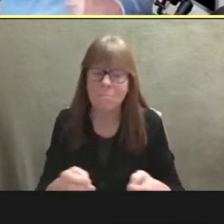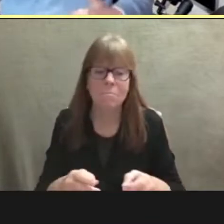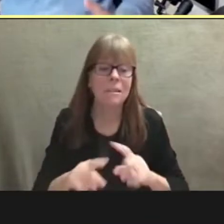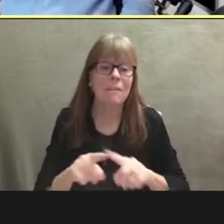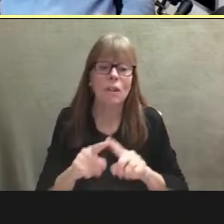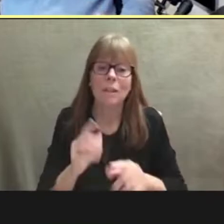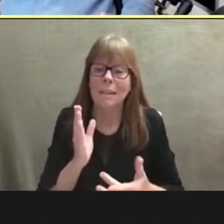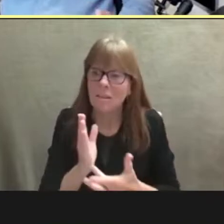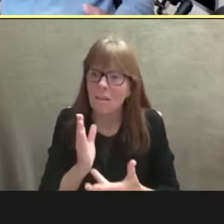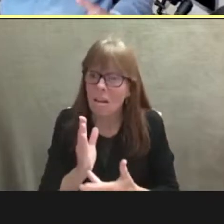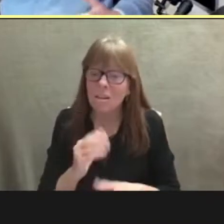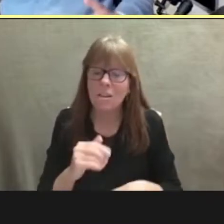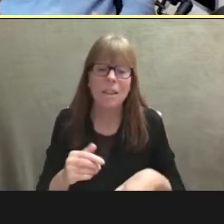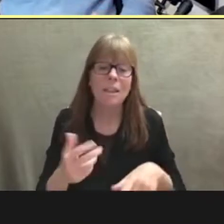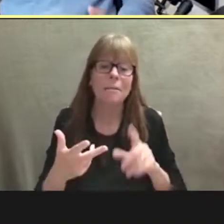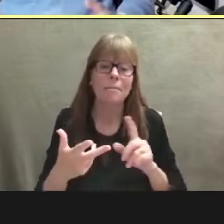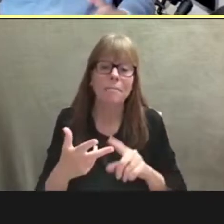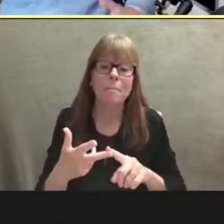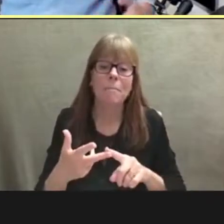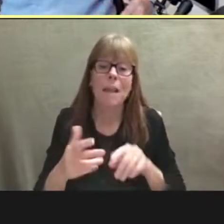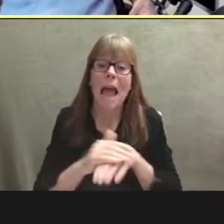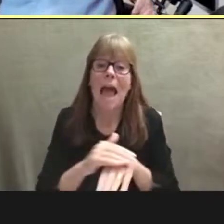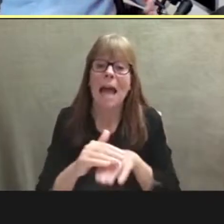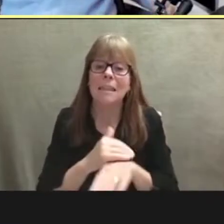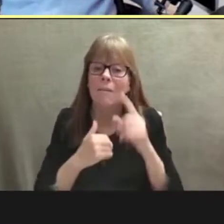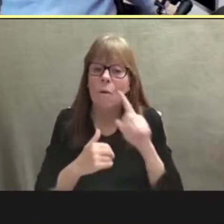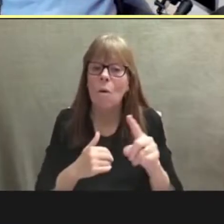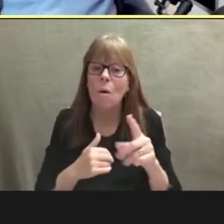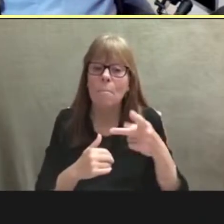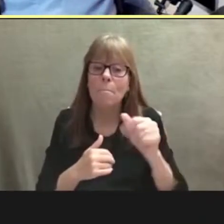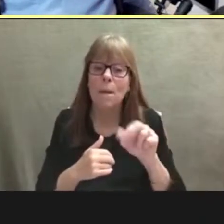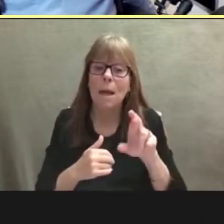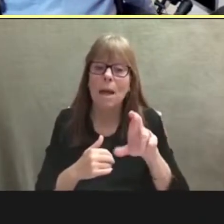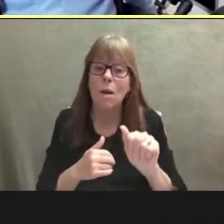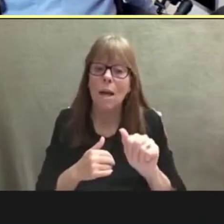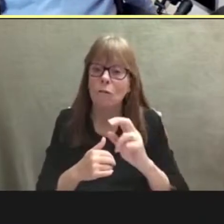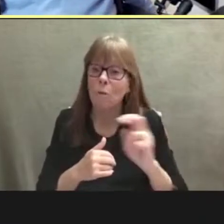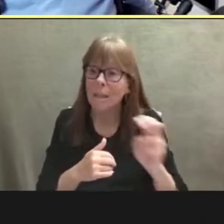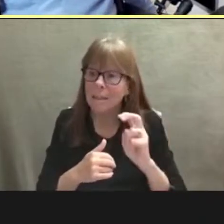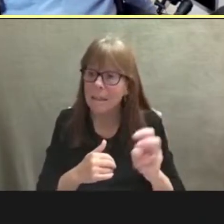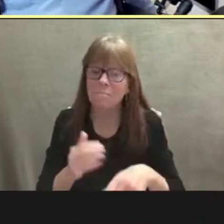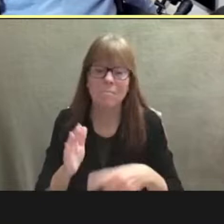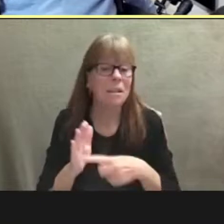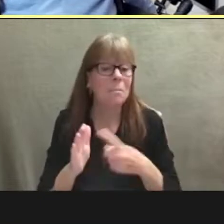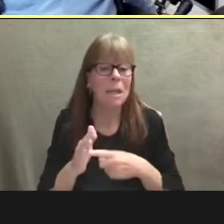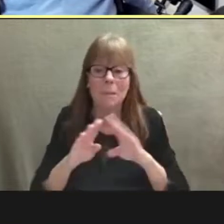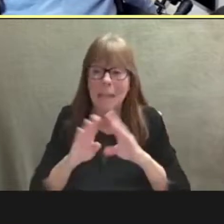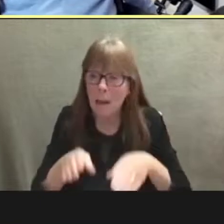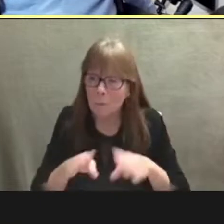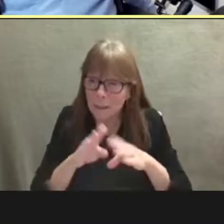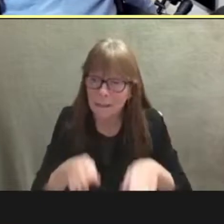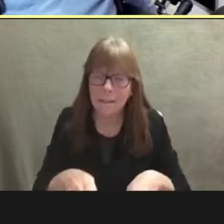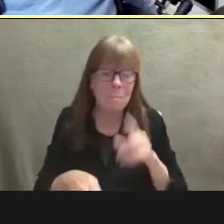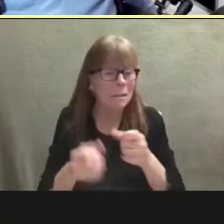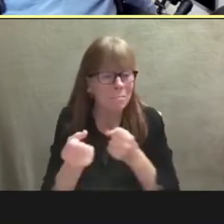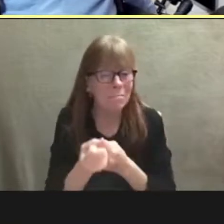basic access to paratransit services, and oftentimes for housing and in other areas as well.